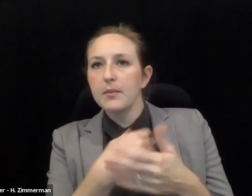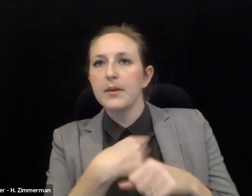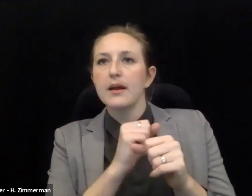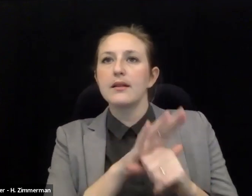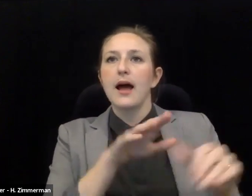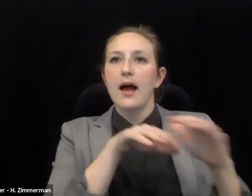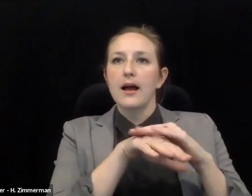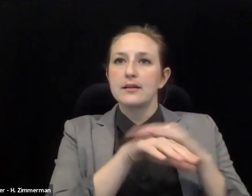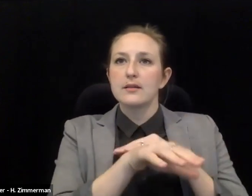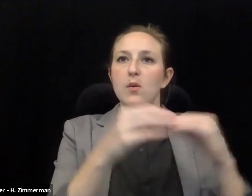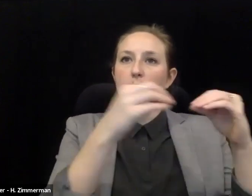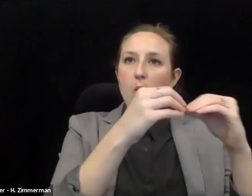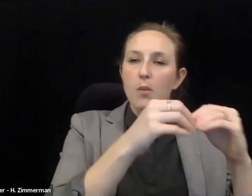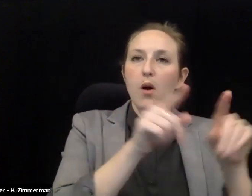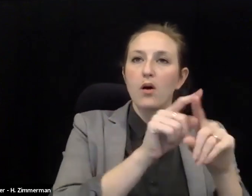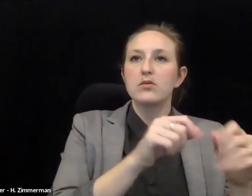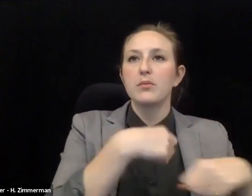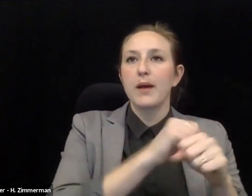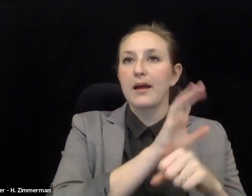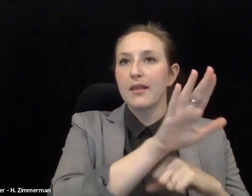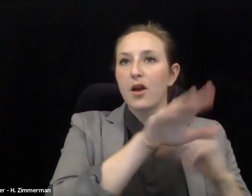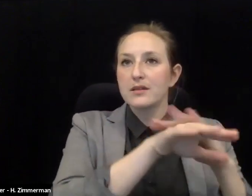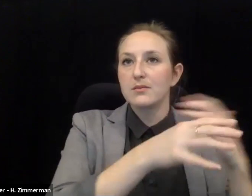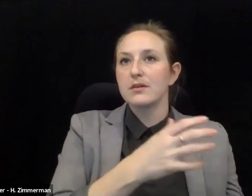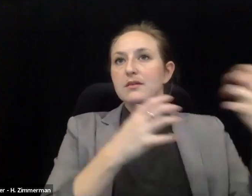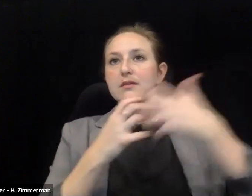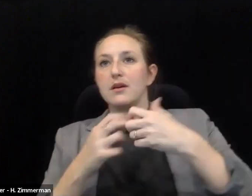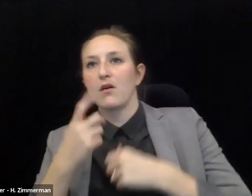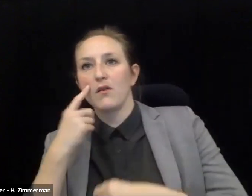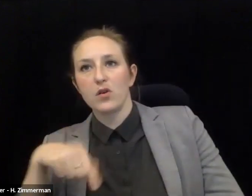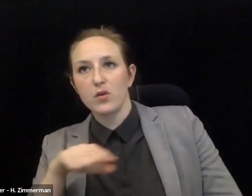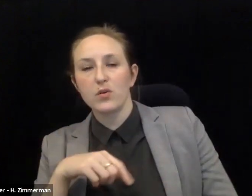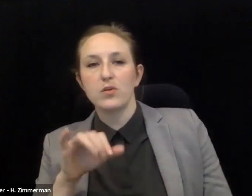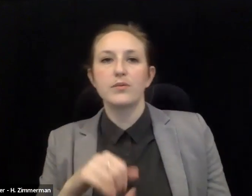as well. And the other thing I would definitely recommend to people is only